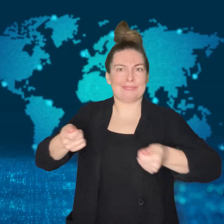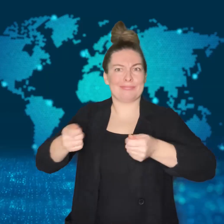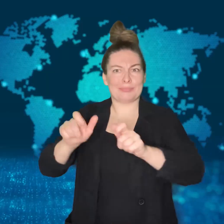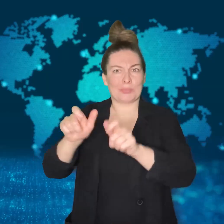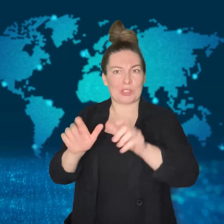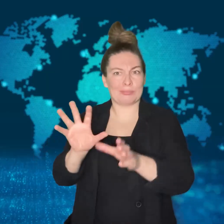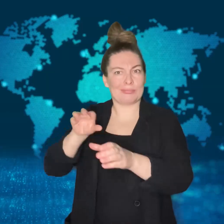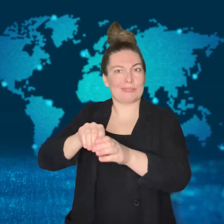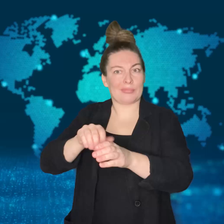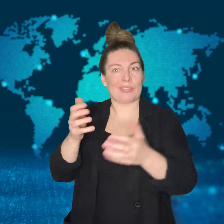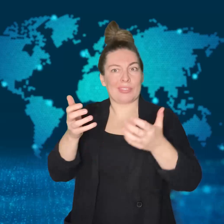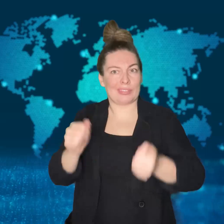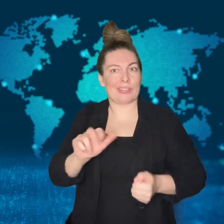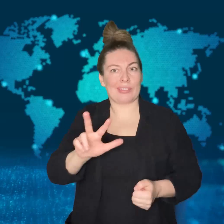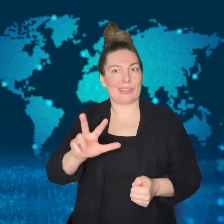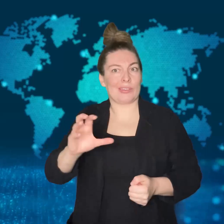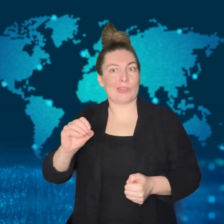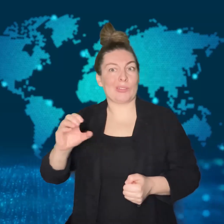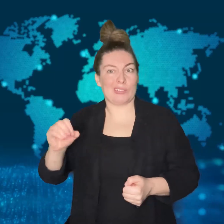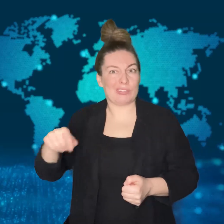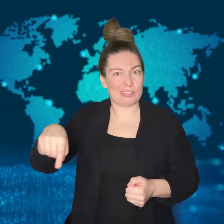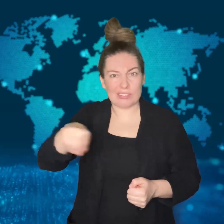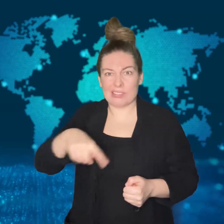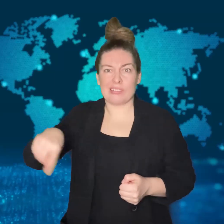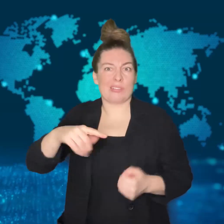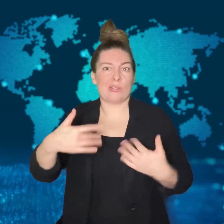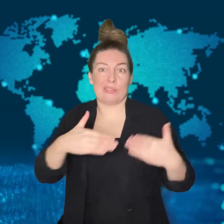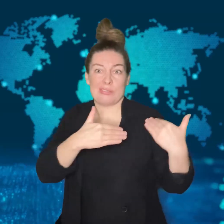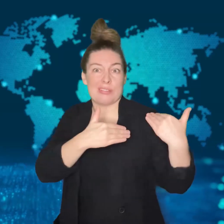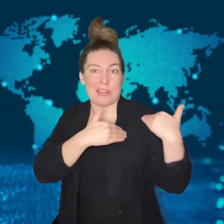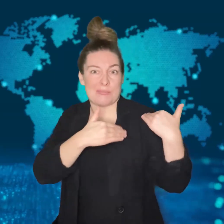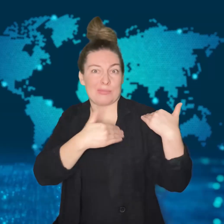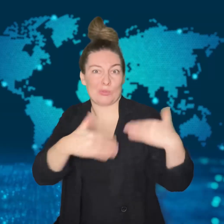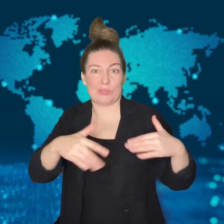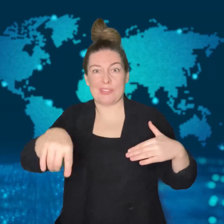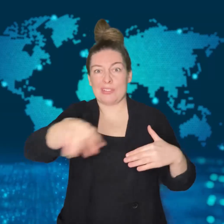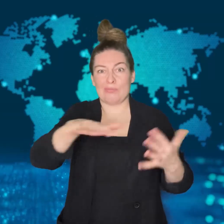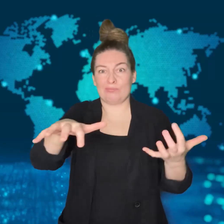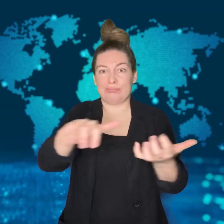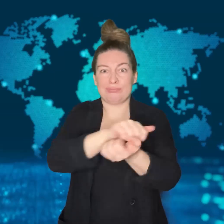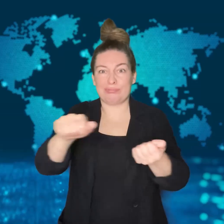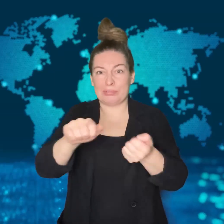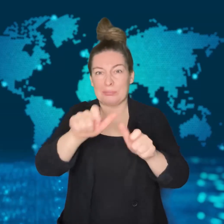and is responsible for much of the violence in the slum neighborhood.